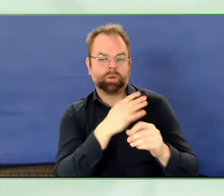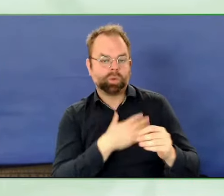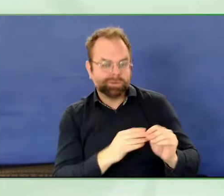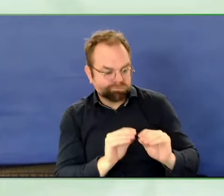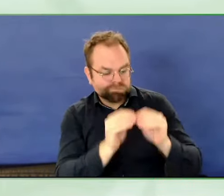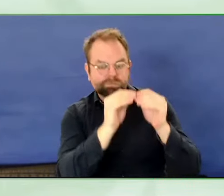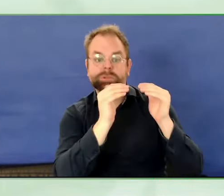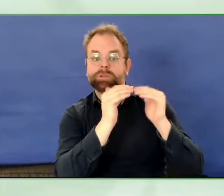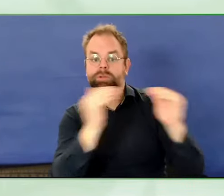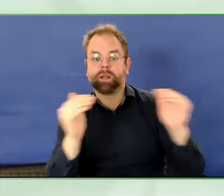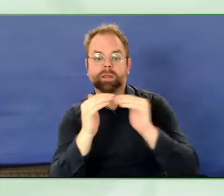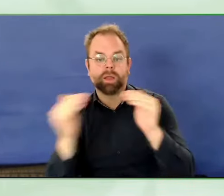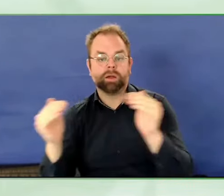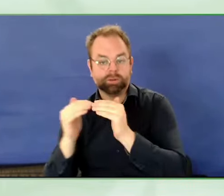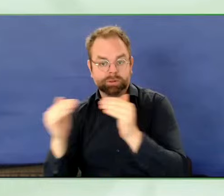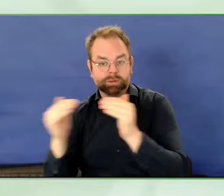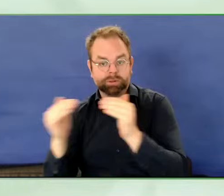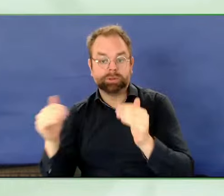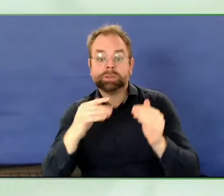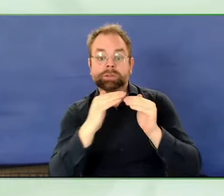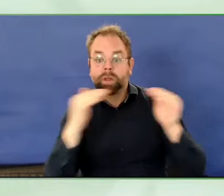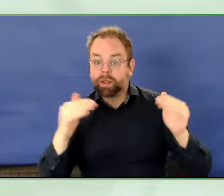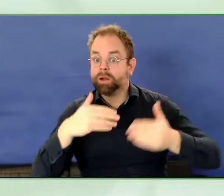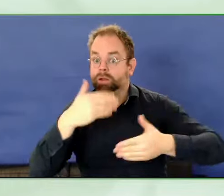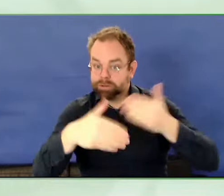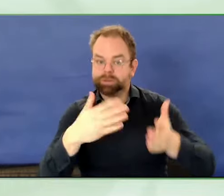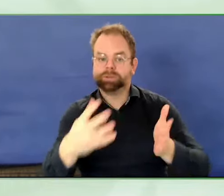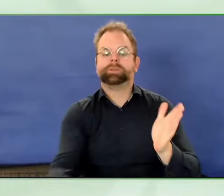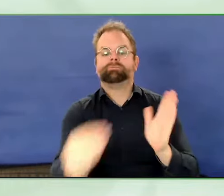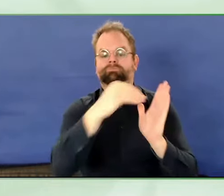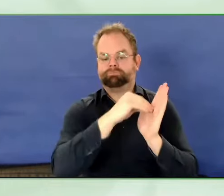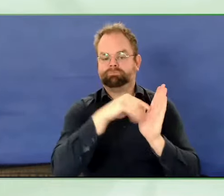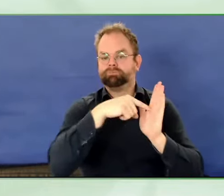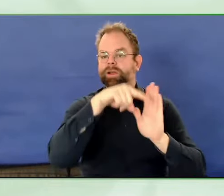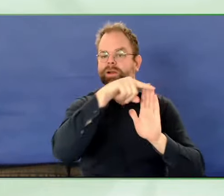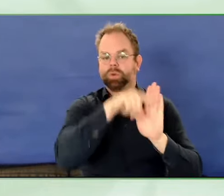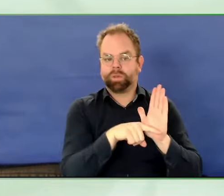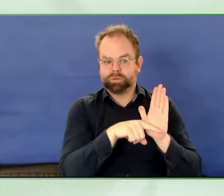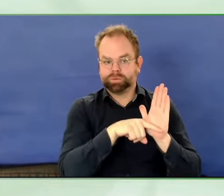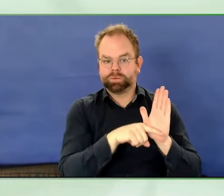Leaders need to be aware that accessibility needs governance.